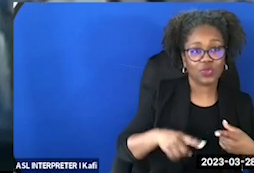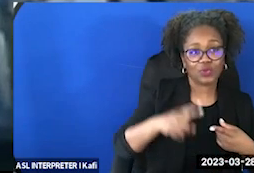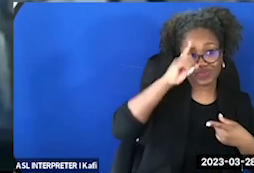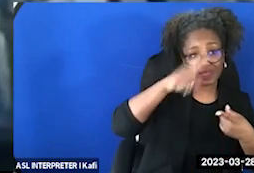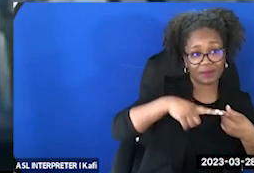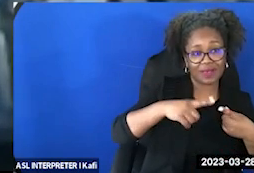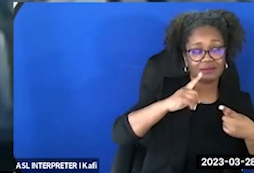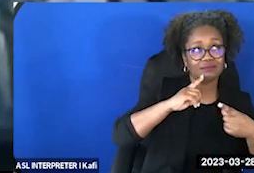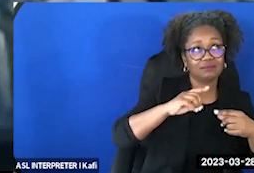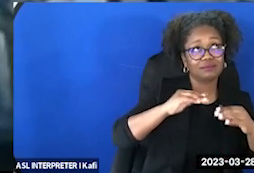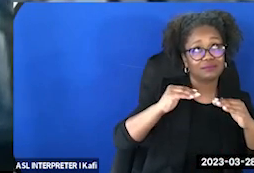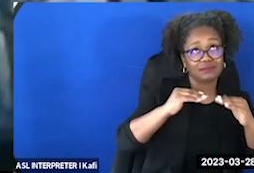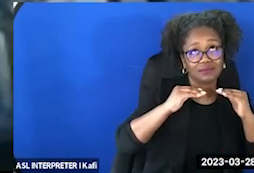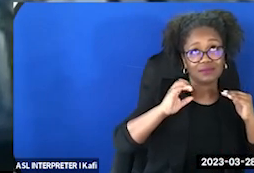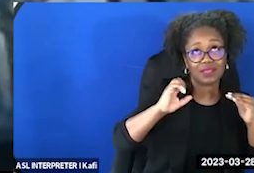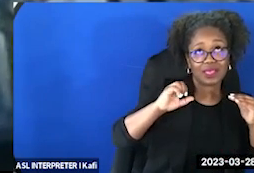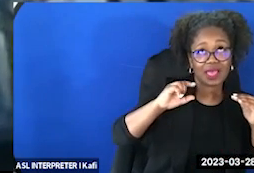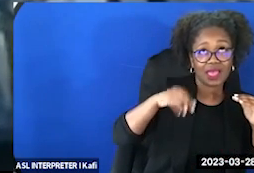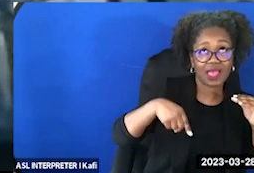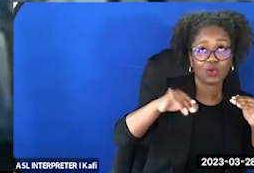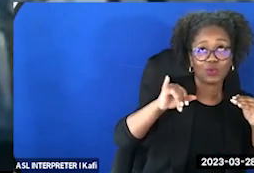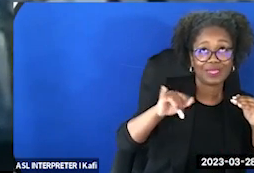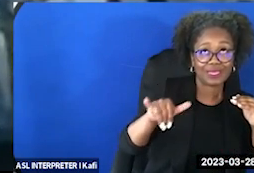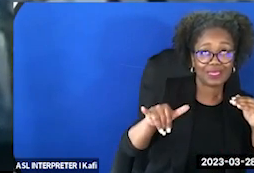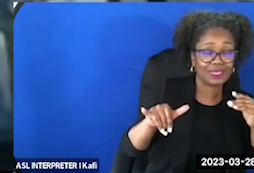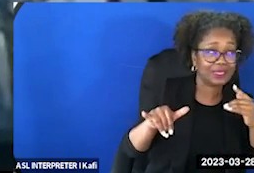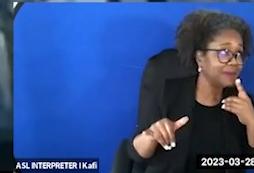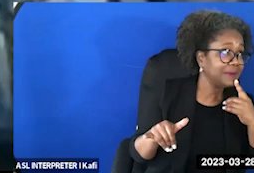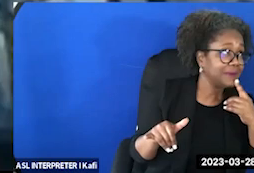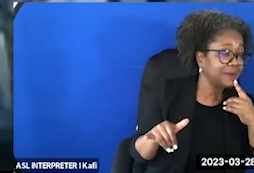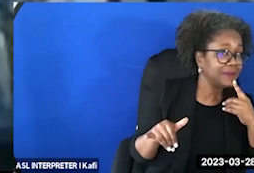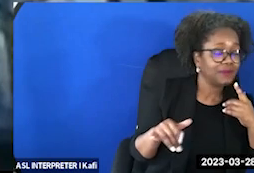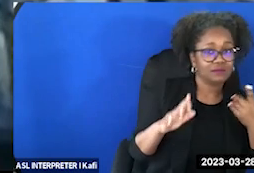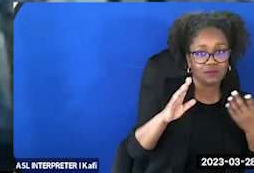Kimberly: Obviously the the town that's most affected is predominantly black.